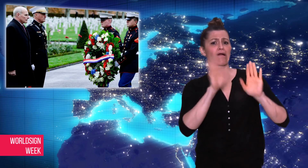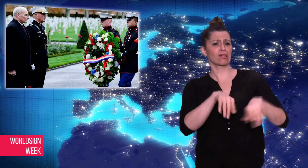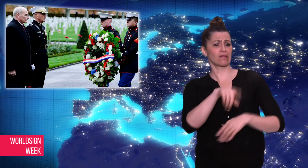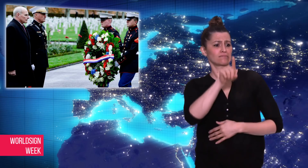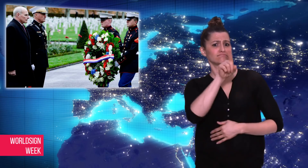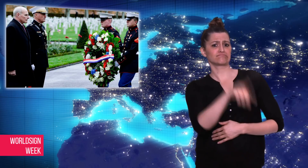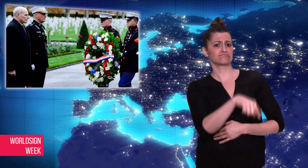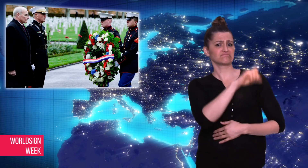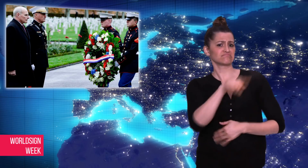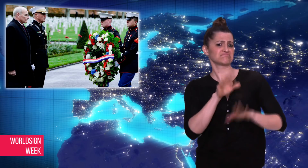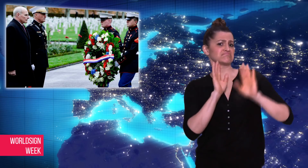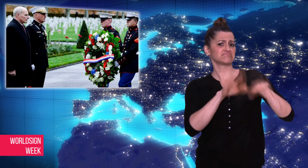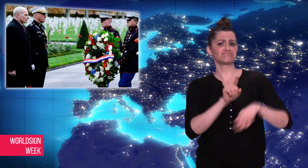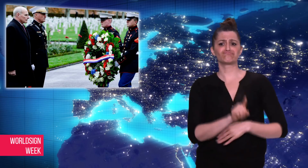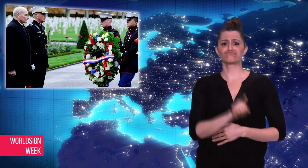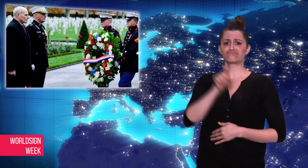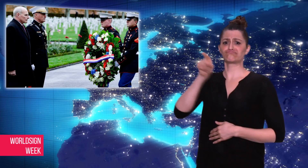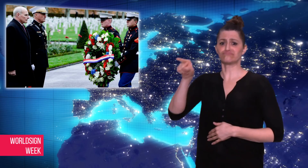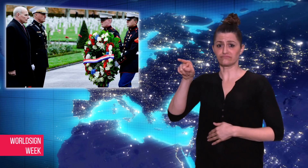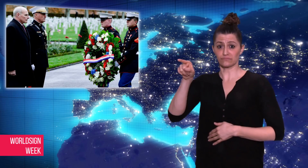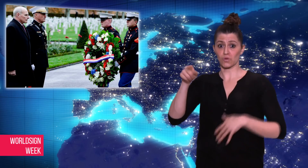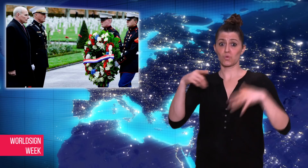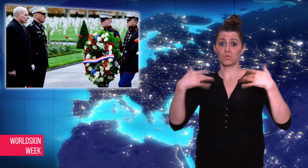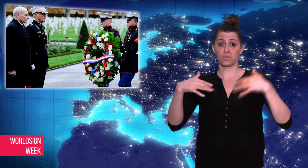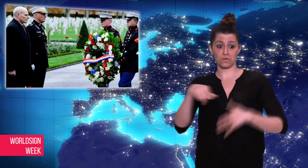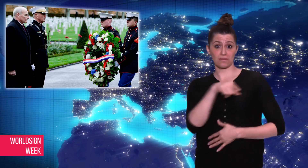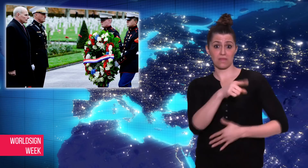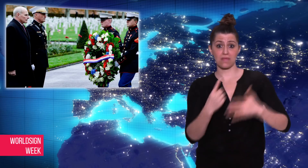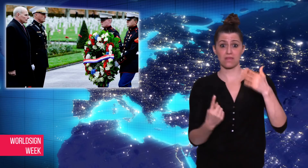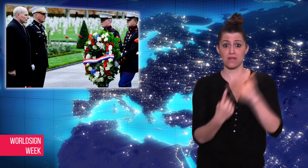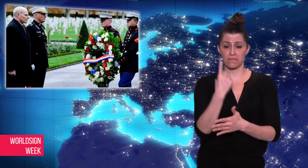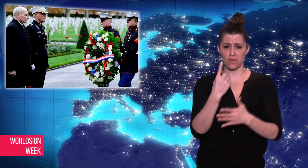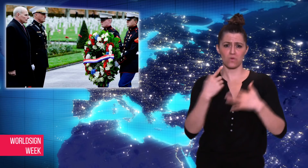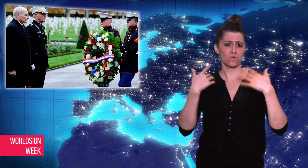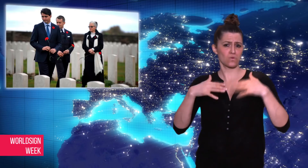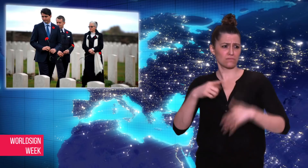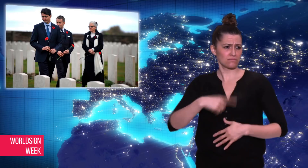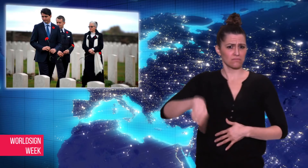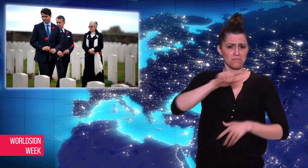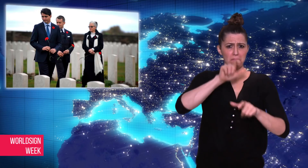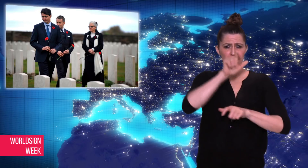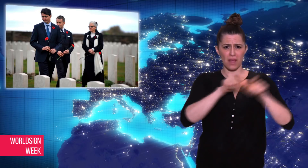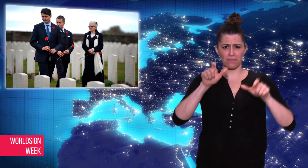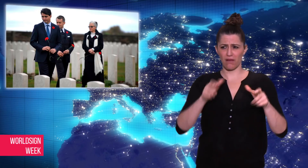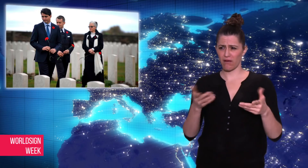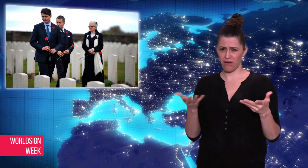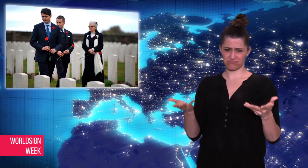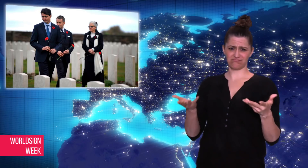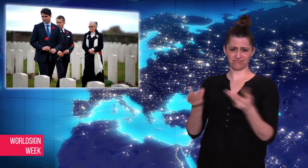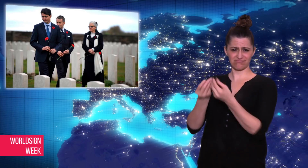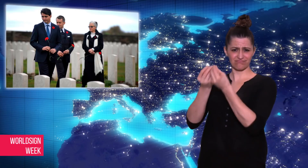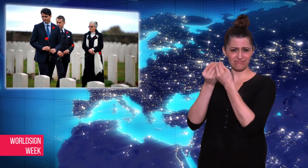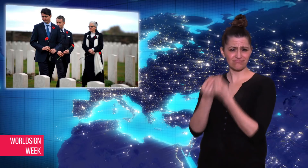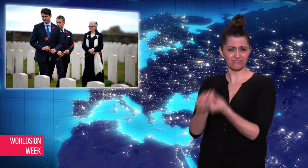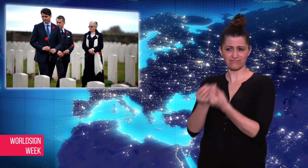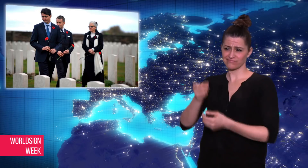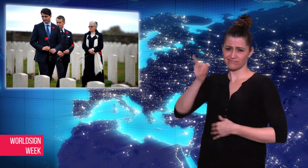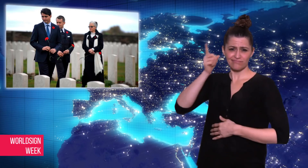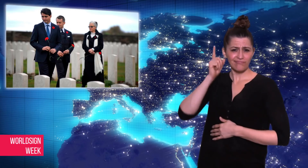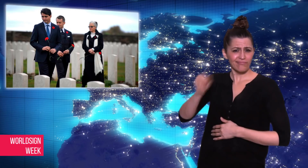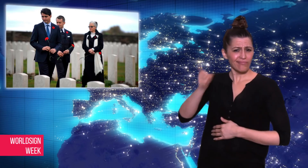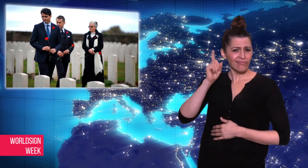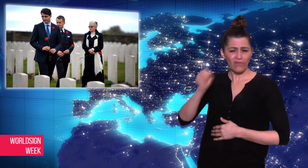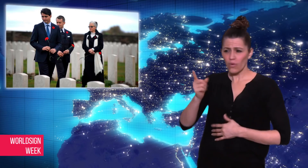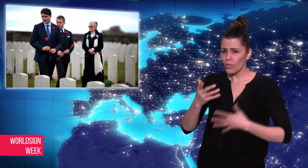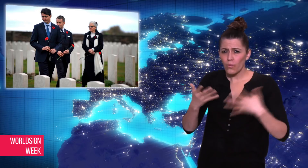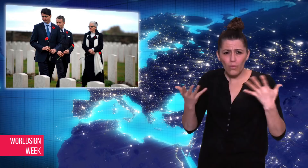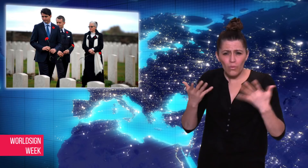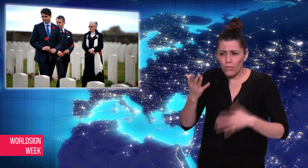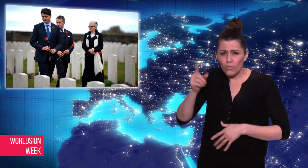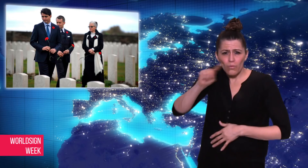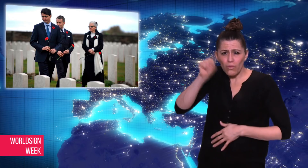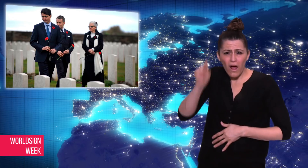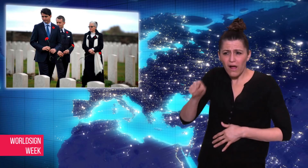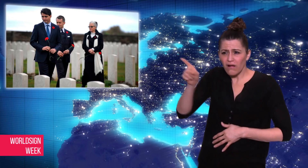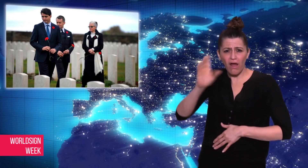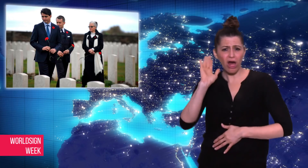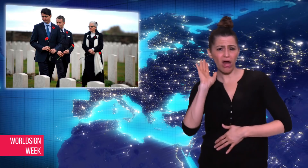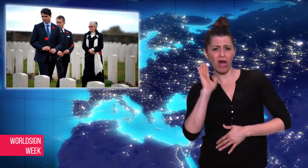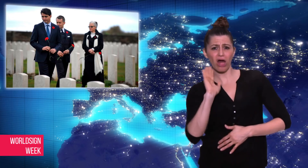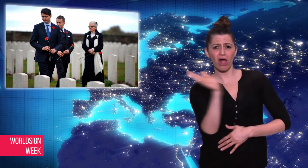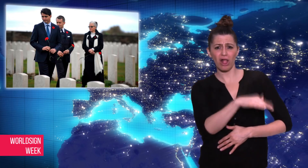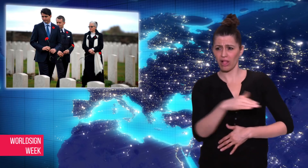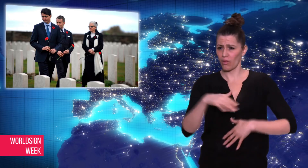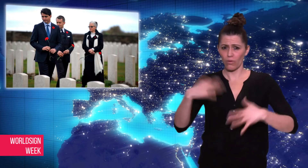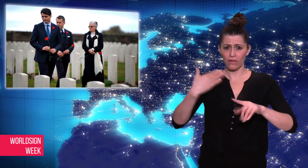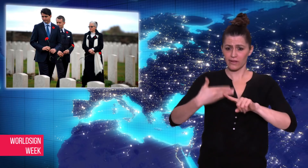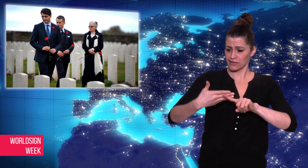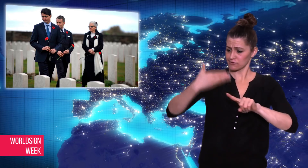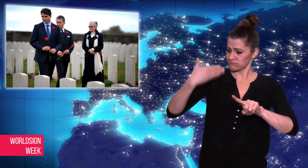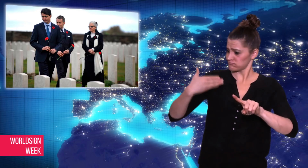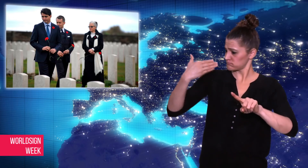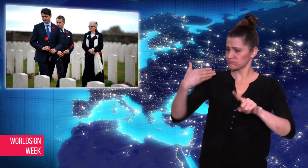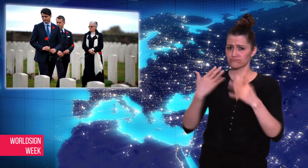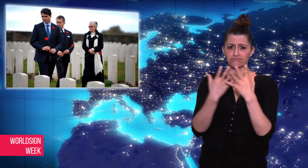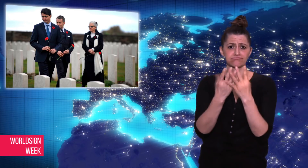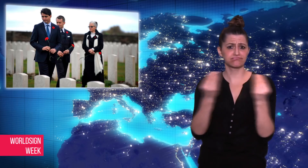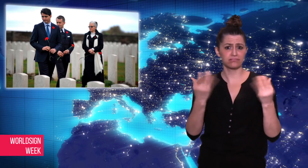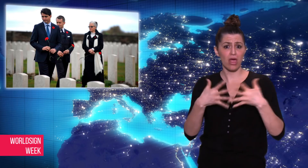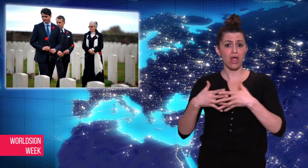because of rain which received criticism comparing him to previous